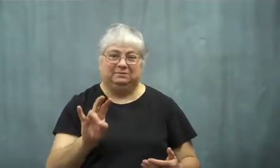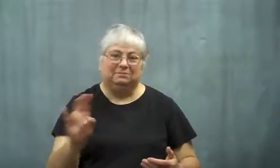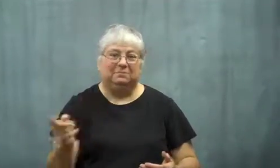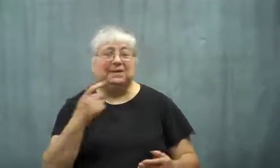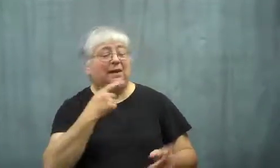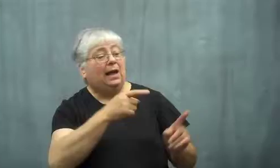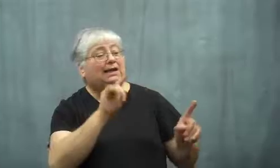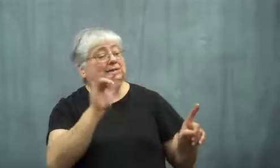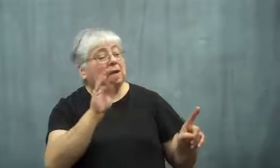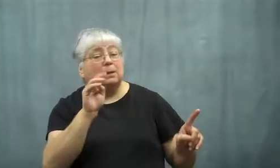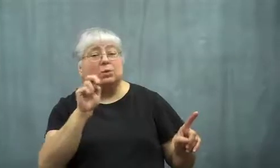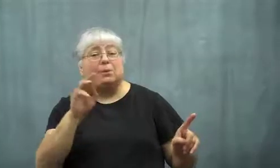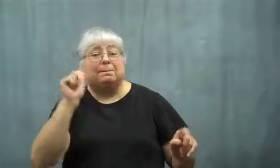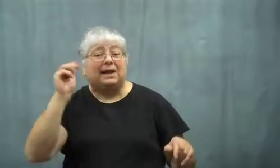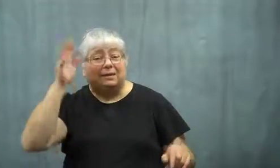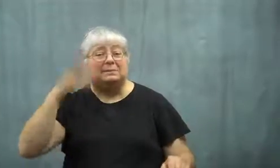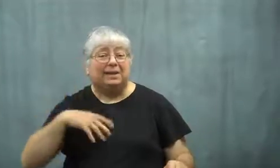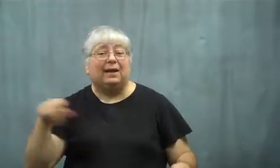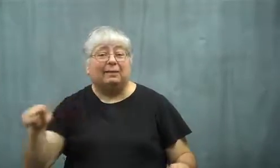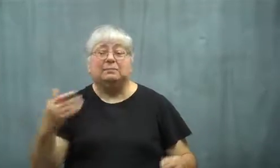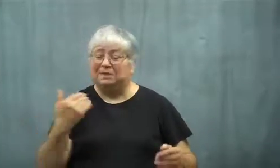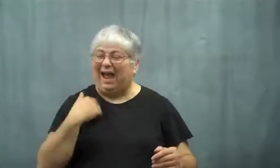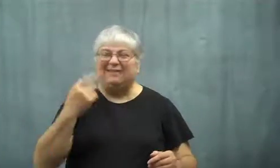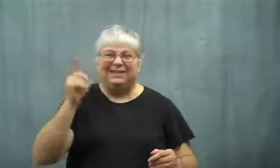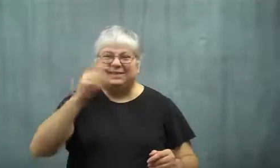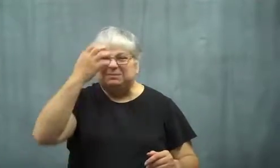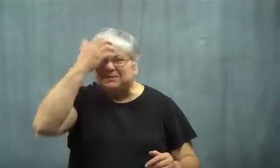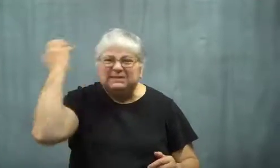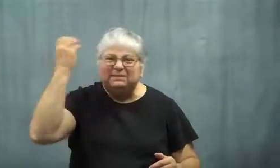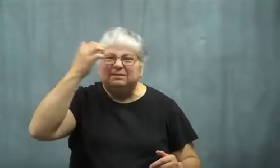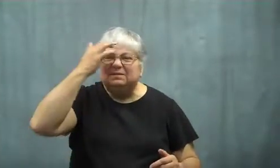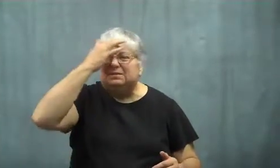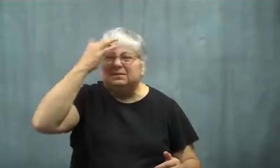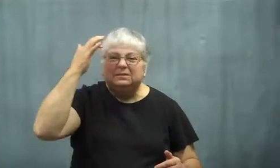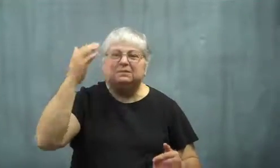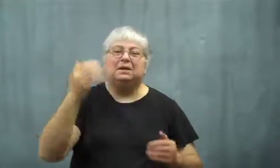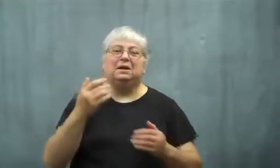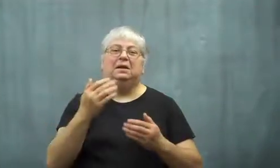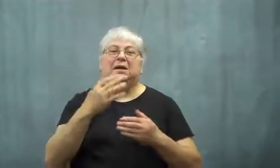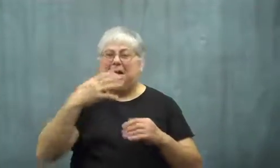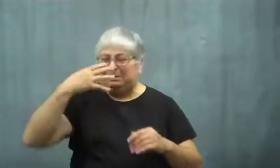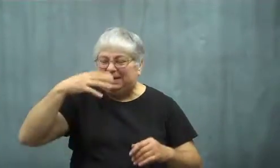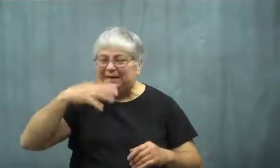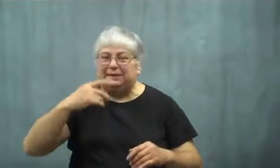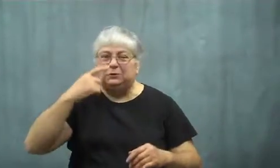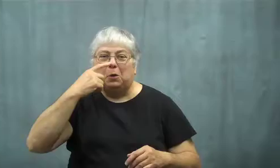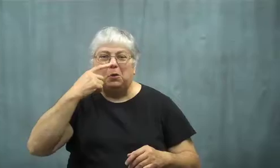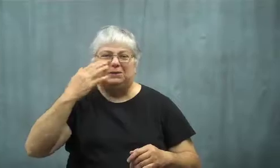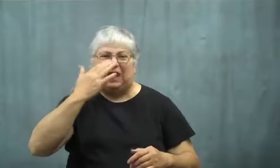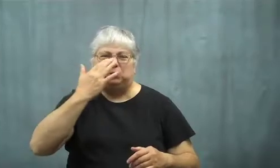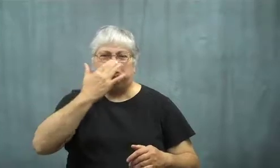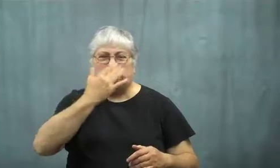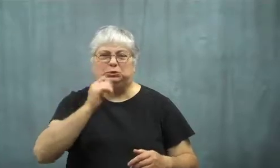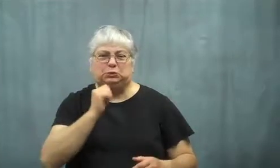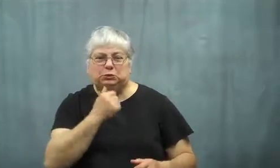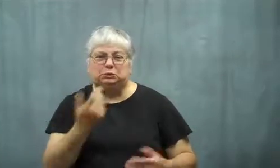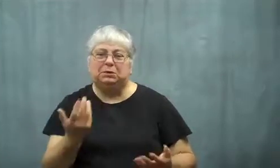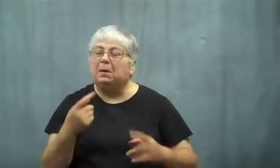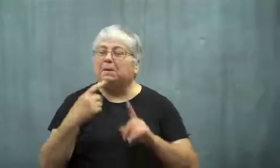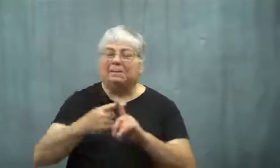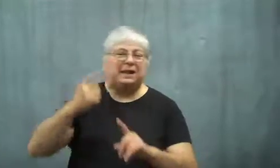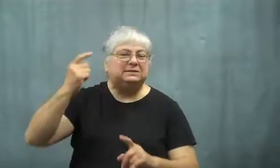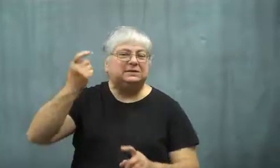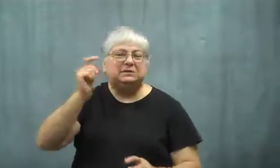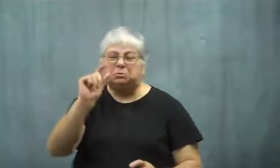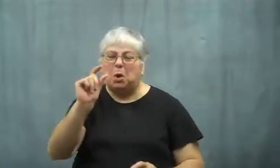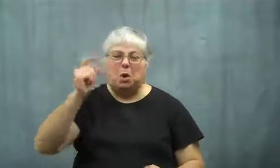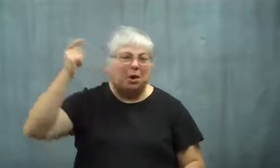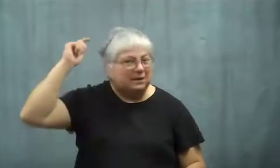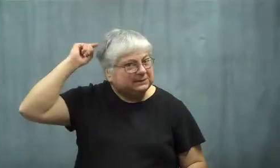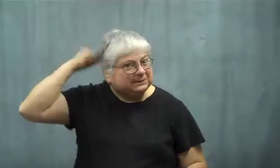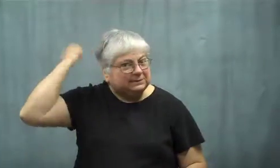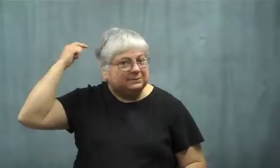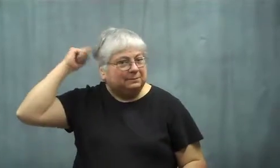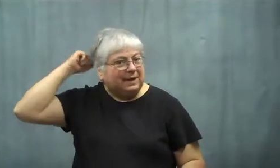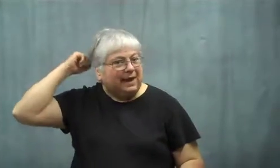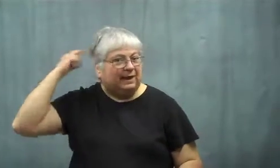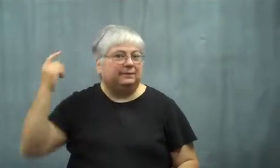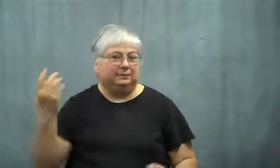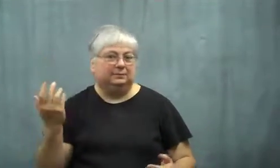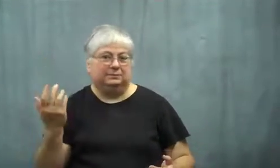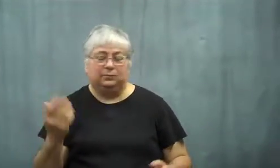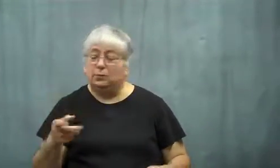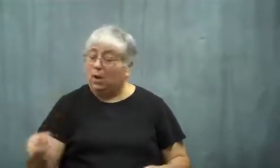Zimmerman had abrasions on his forehead,